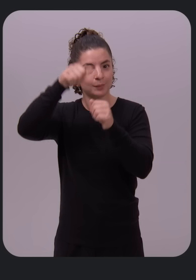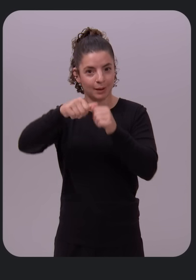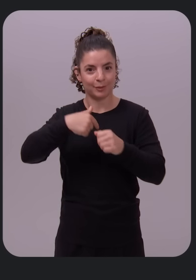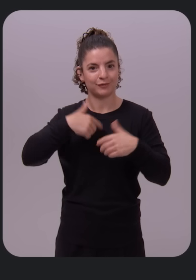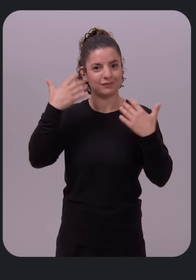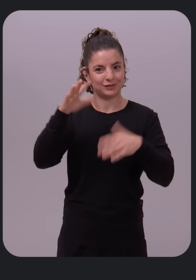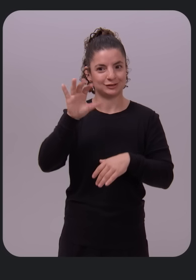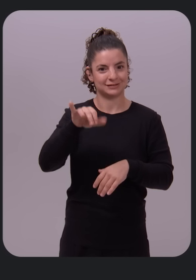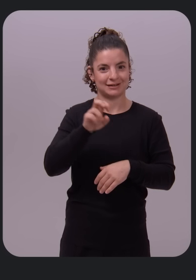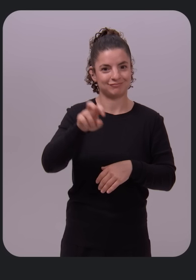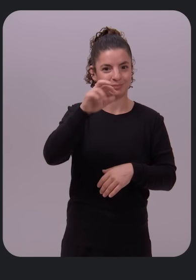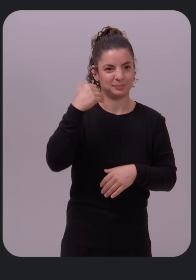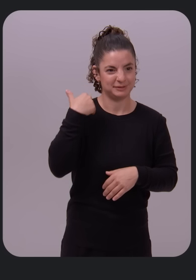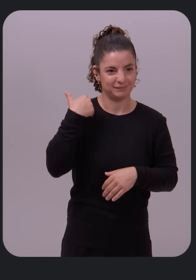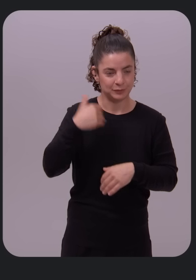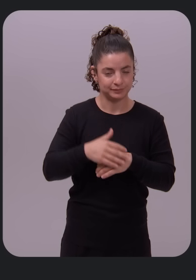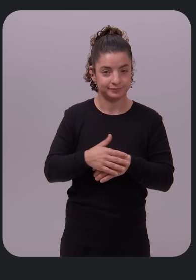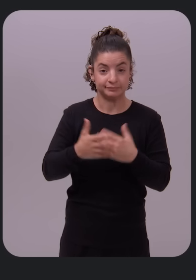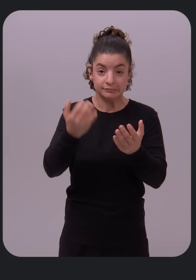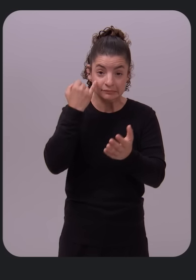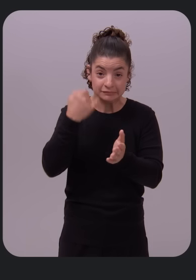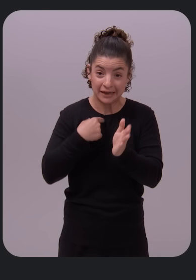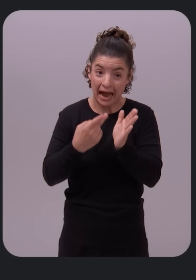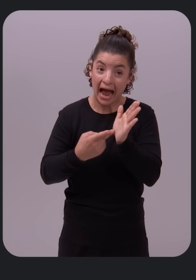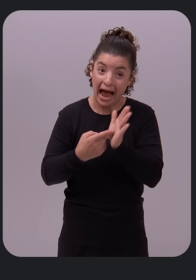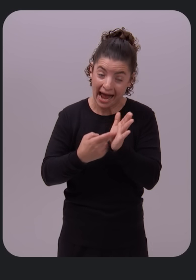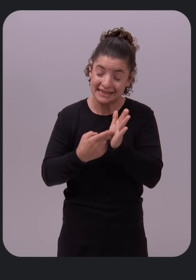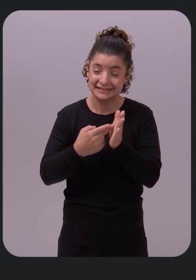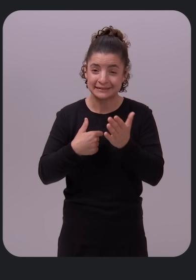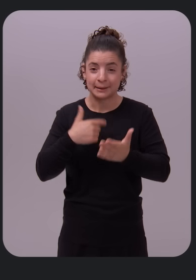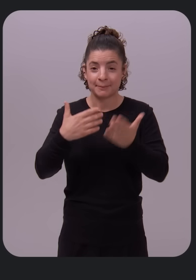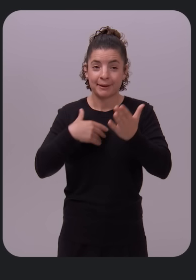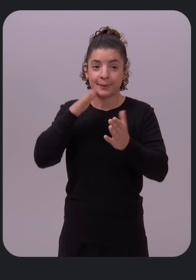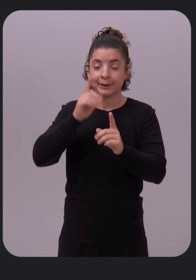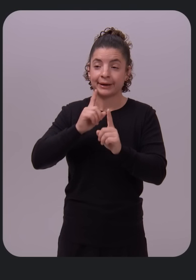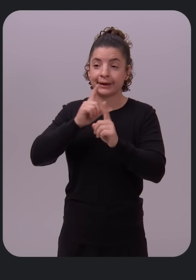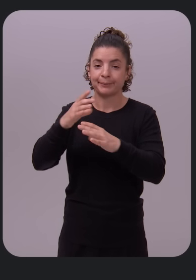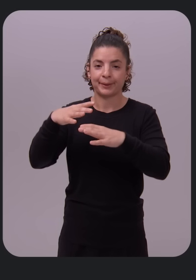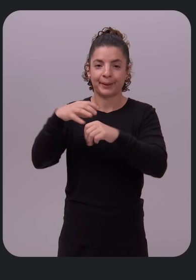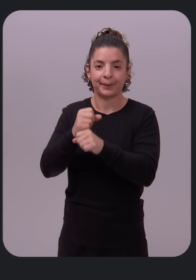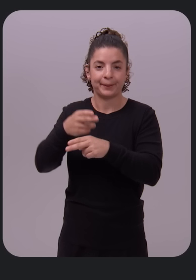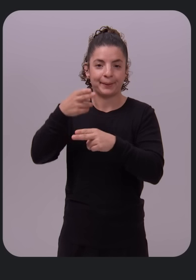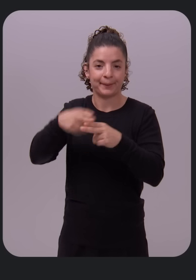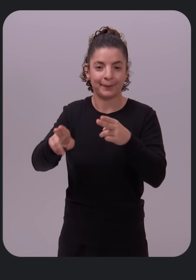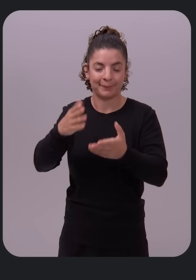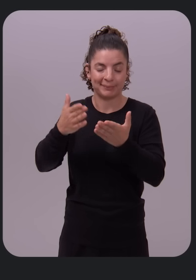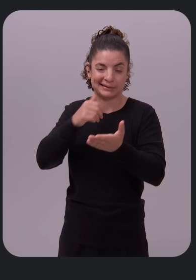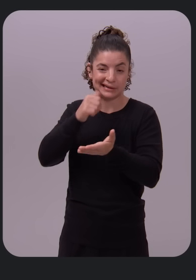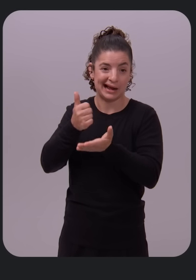I did this trip before. Now, if I'm being honest, I would probably reply something short and unhelpful.